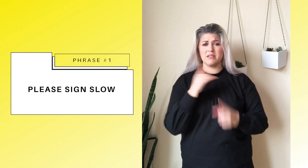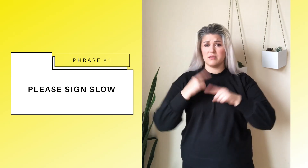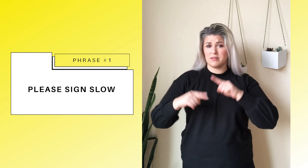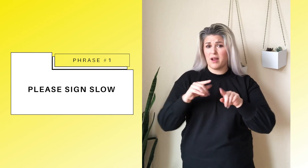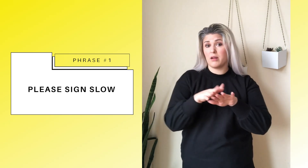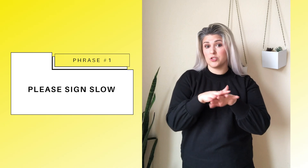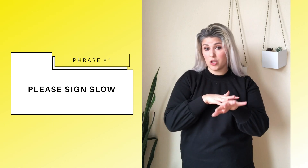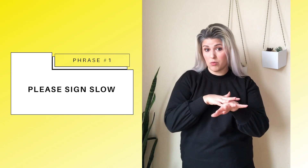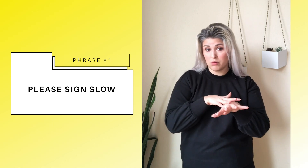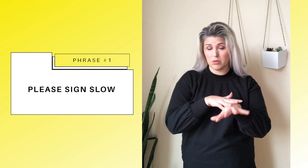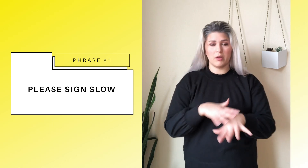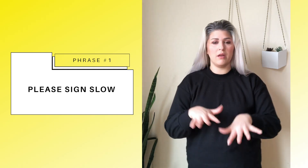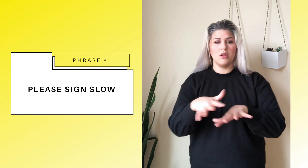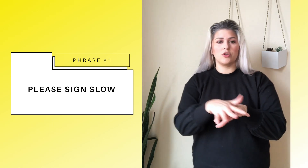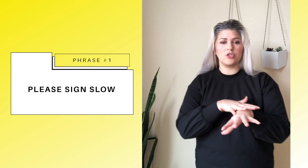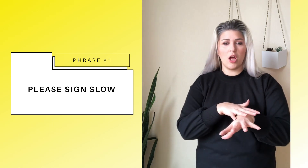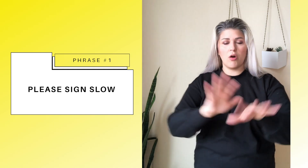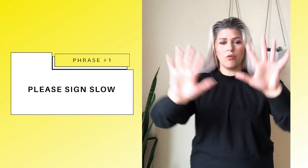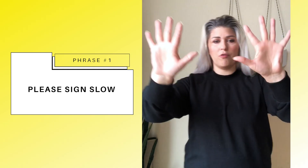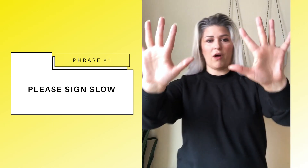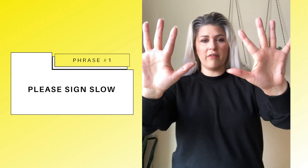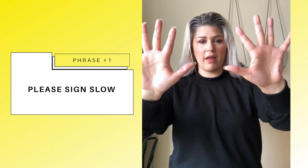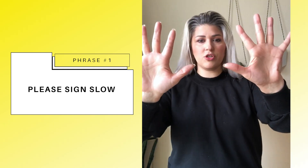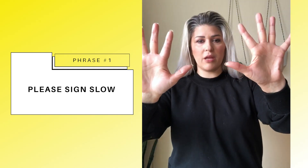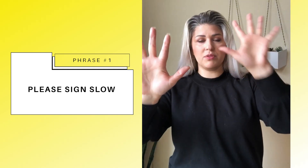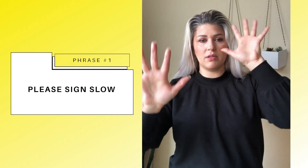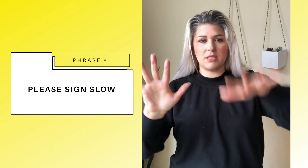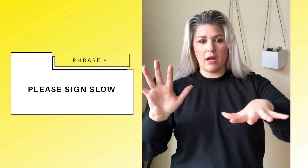please sign slow. Hey, slow. Five hand shapes. Dump.